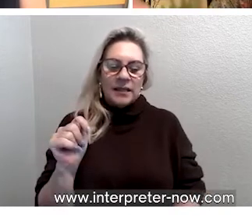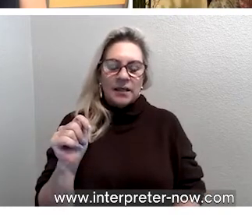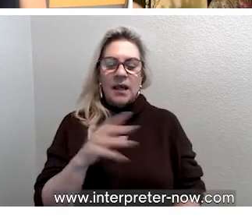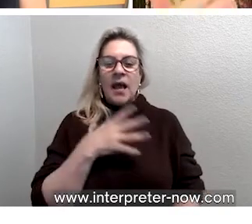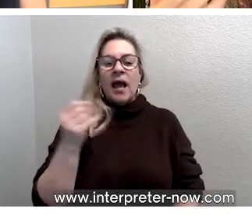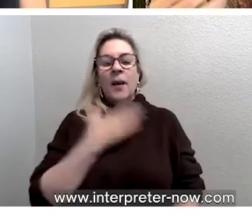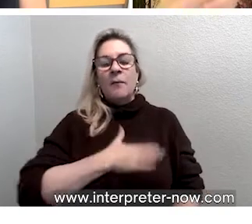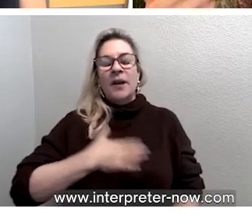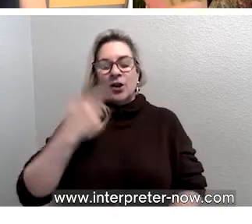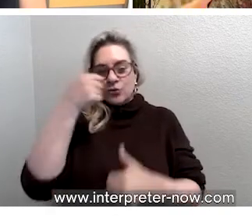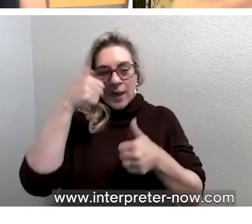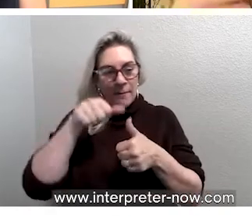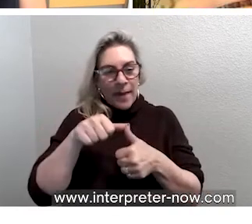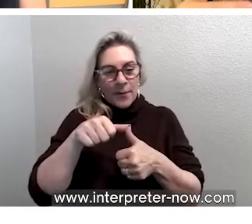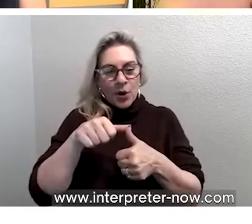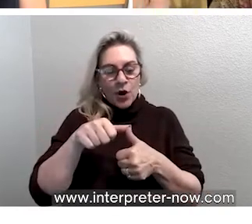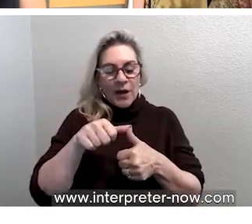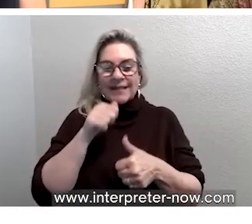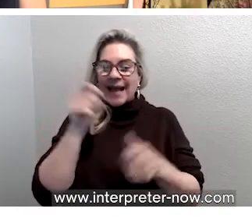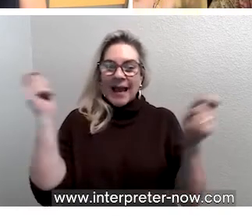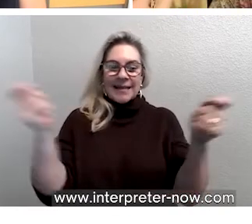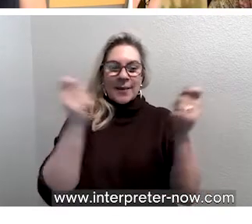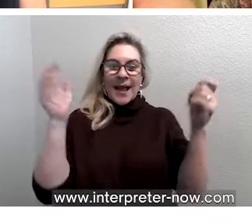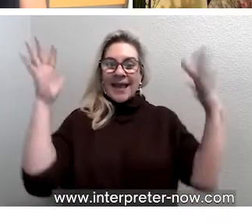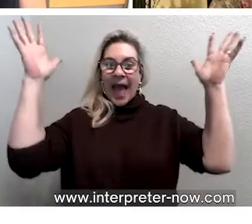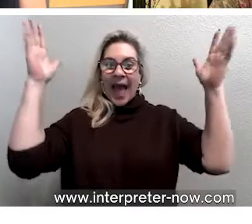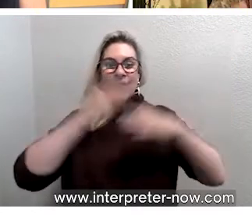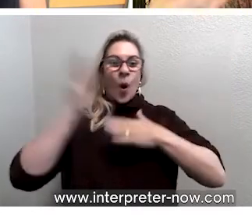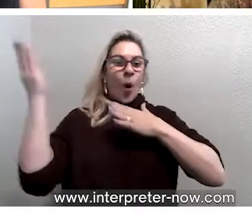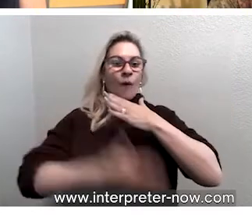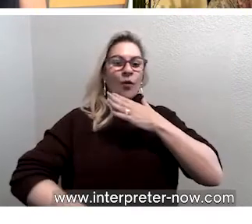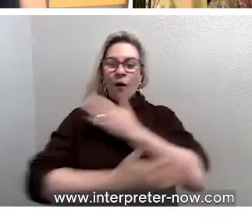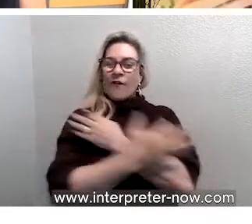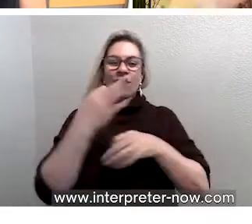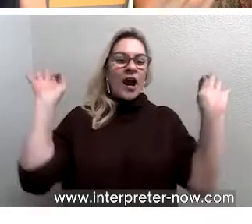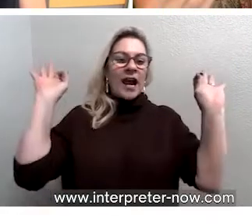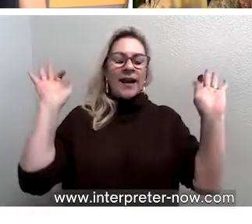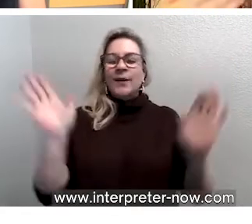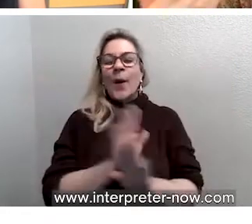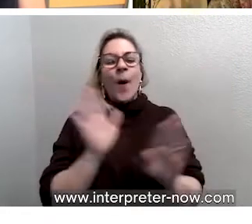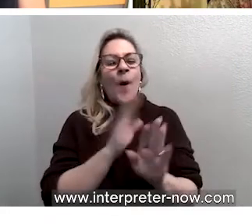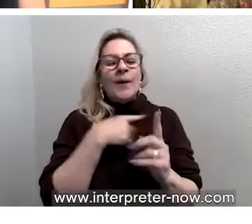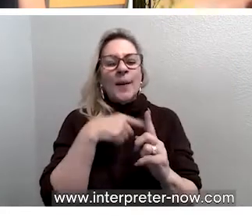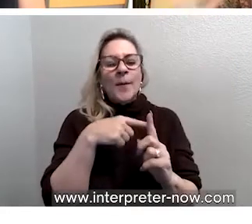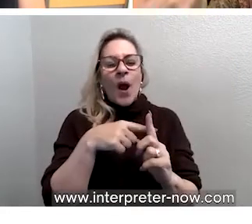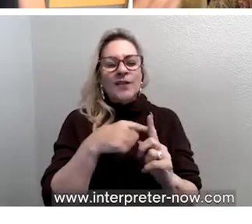And please keep in mind that it's not like a celebration of yey, it's over. We're free. No, it's a positive of, like, we did it, congratulations.